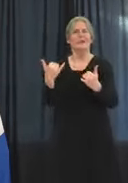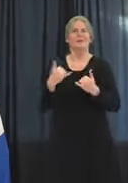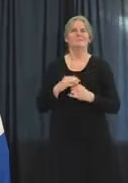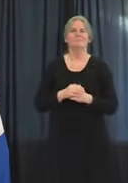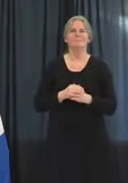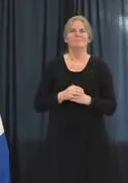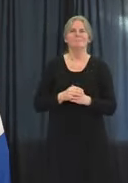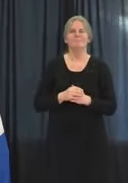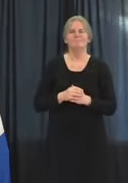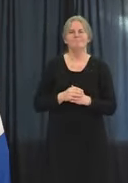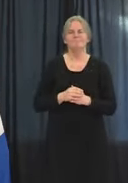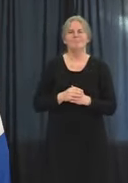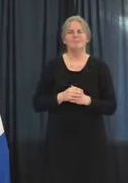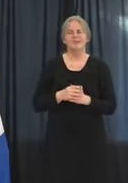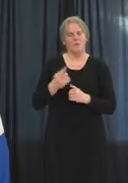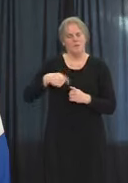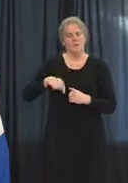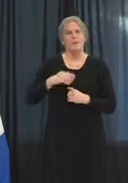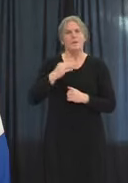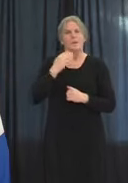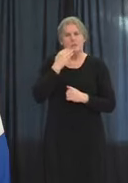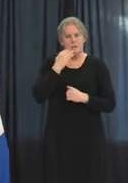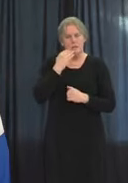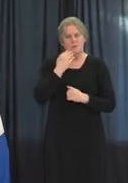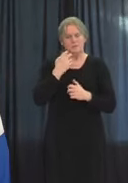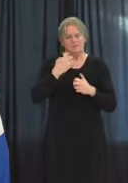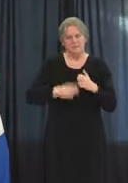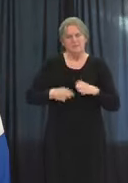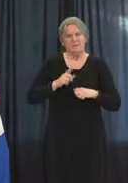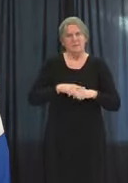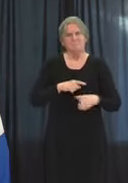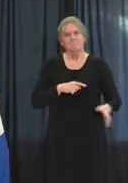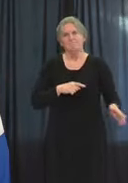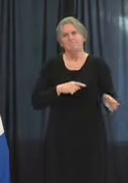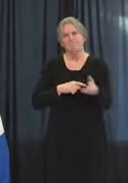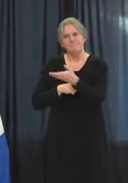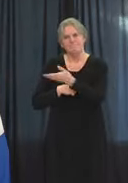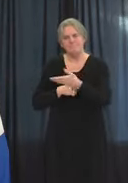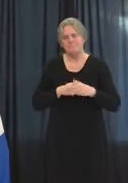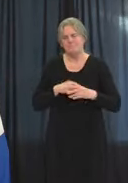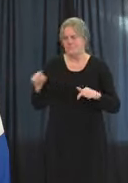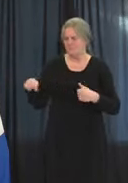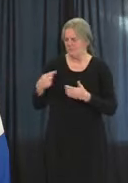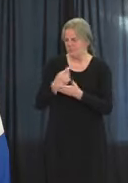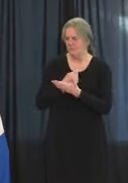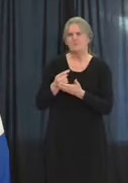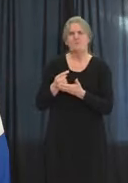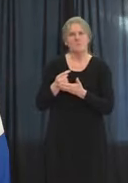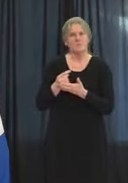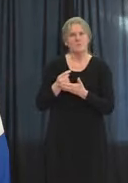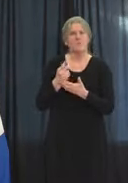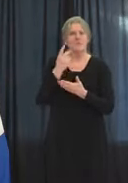measures discussed here today. We do know that these are very difficult times for people. This past week, we have seen